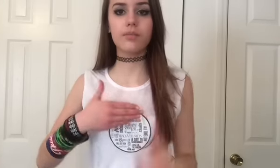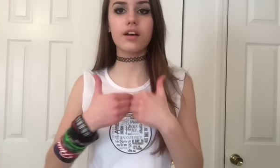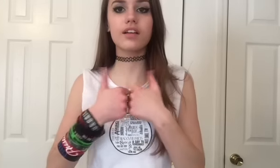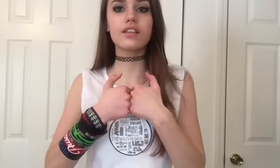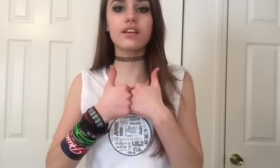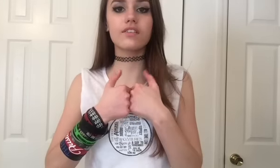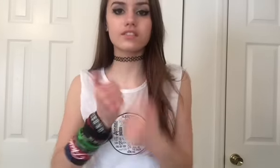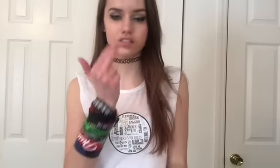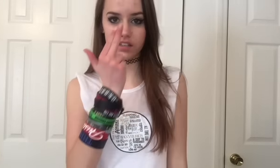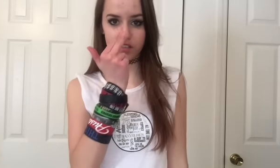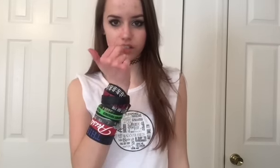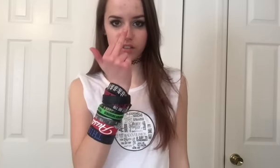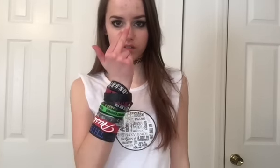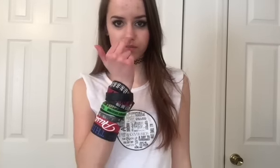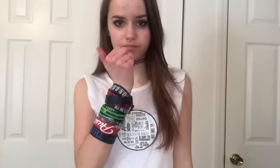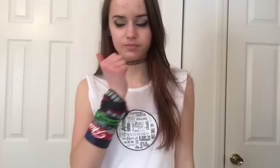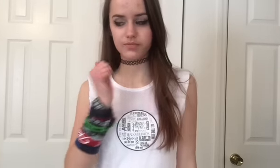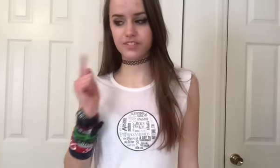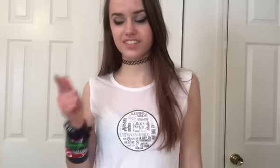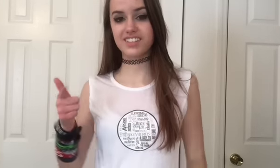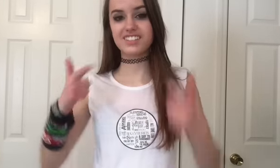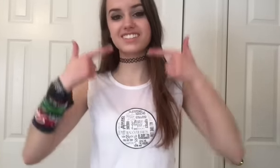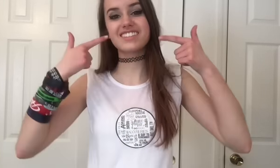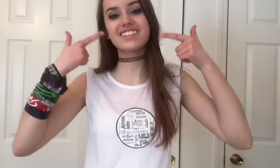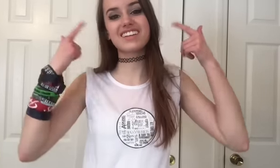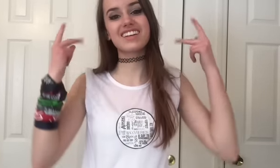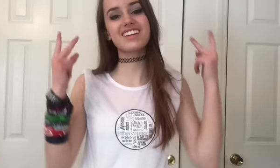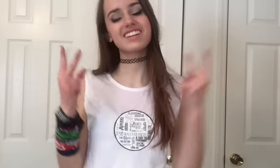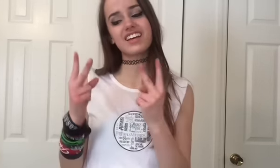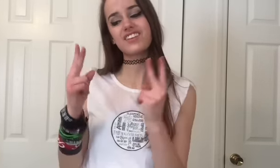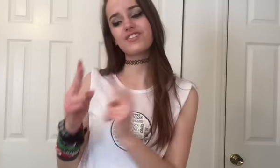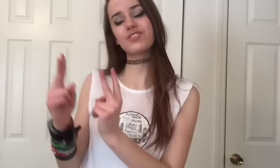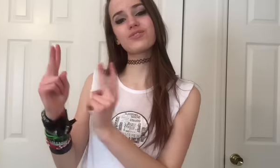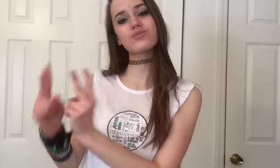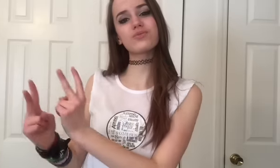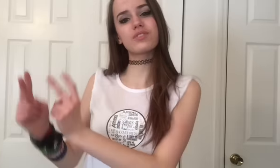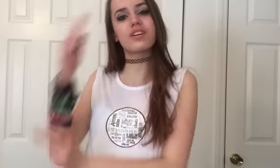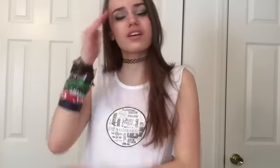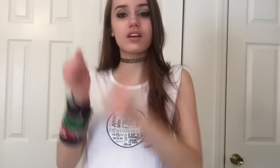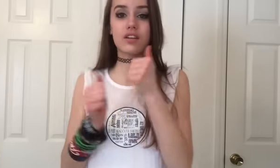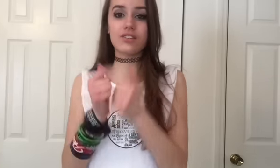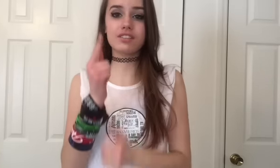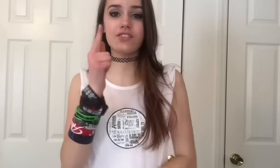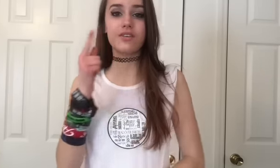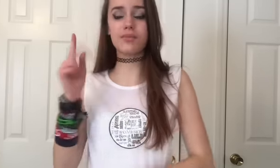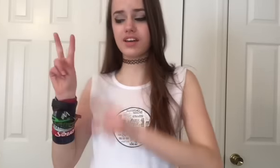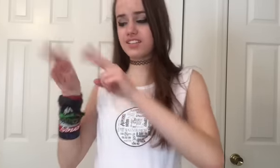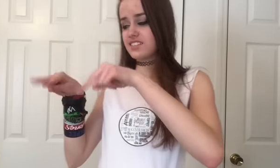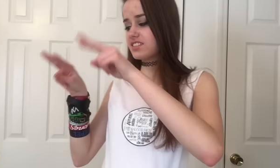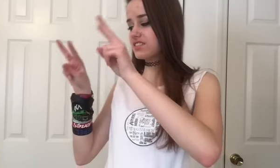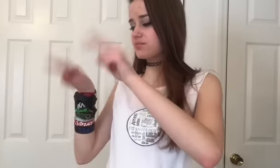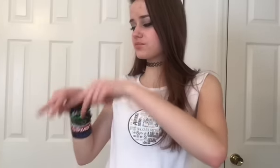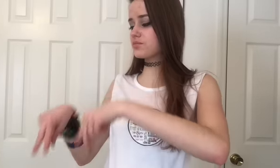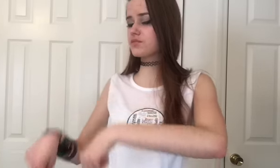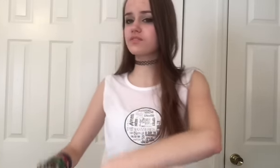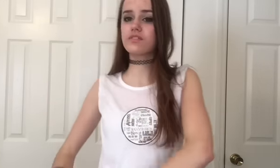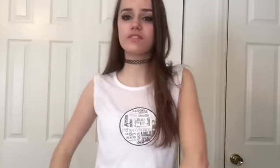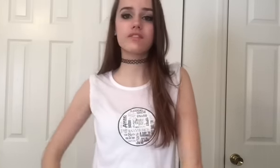my lover's got humor she's the giggle at a funeral knows everybody's disapproval